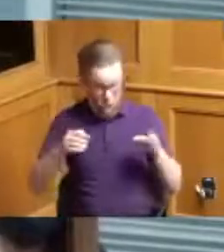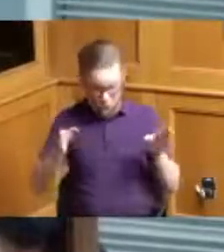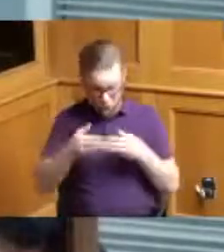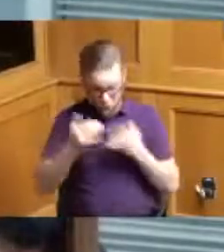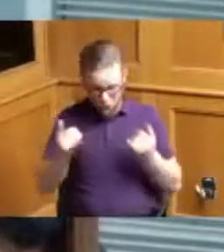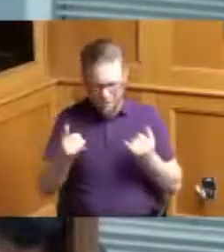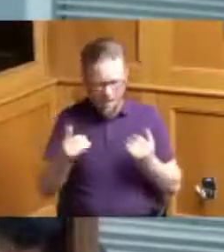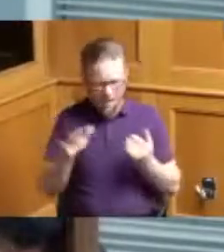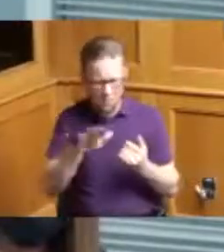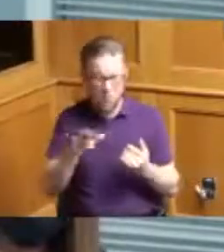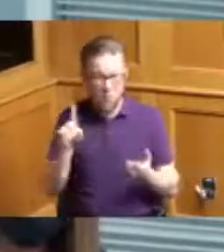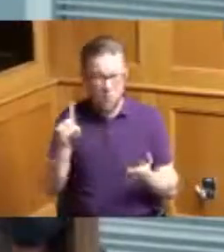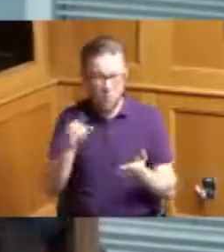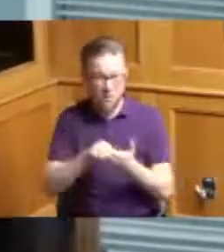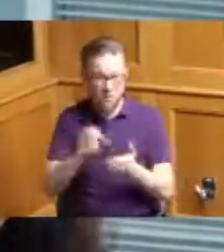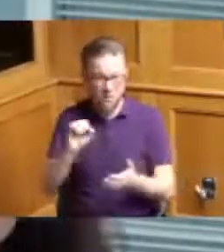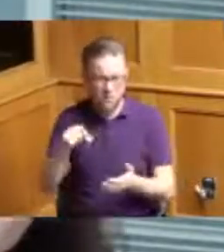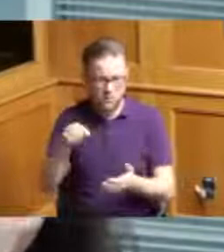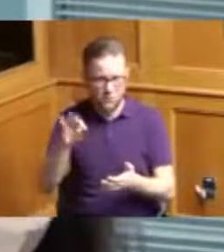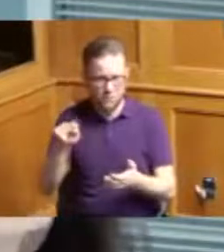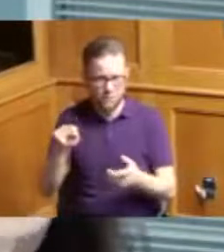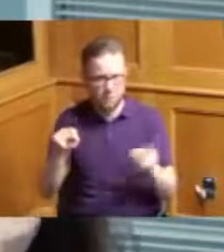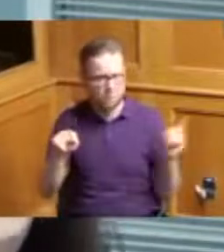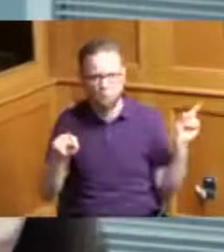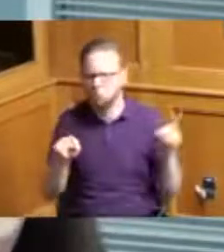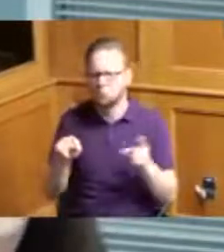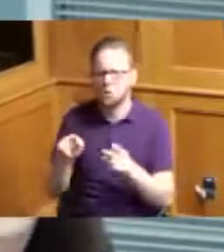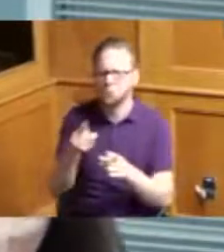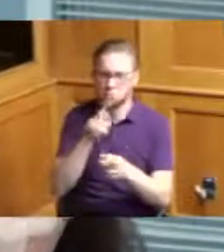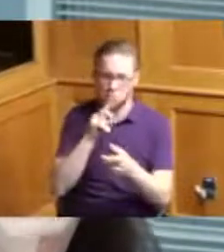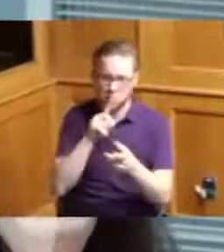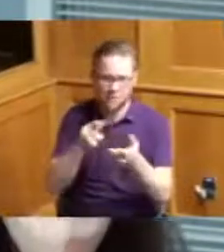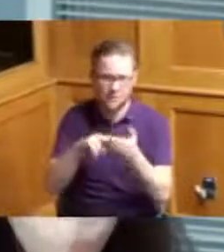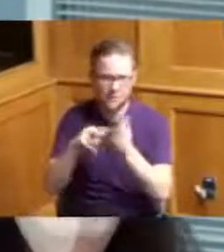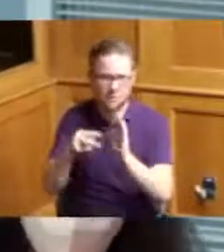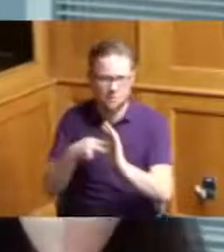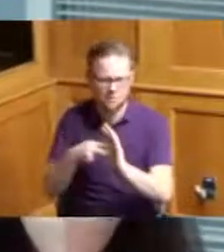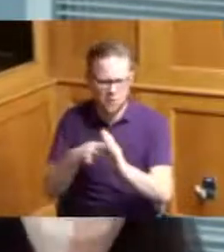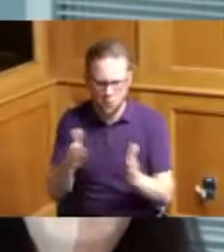say where we're standing so 500 square foot would be literally a much smaller row home